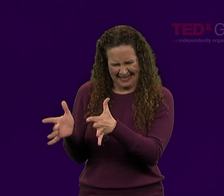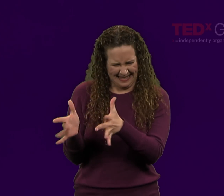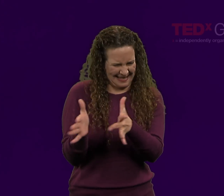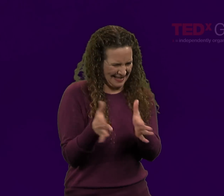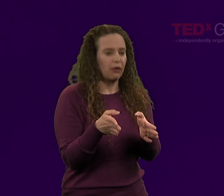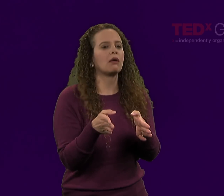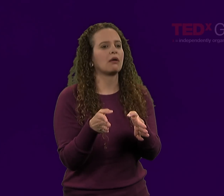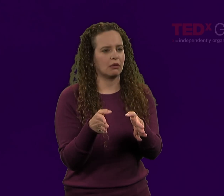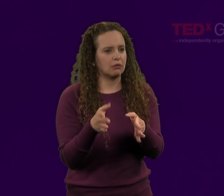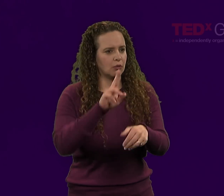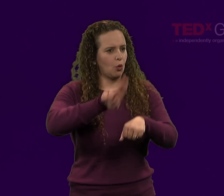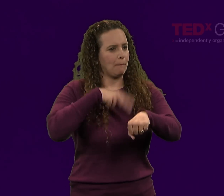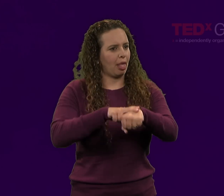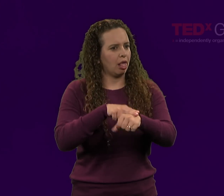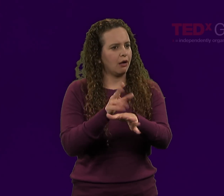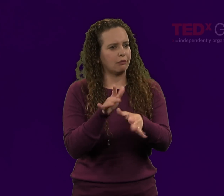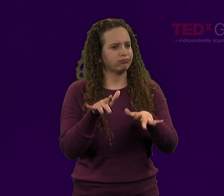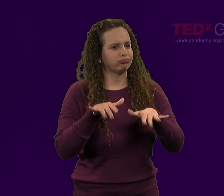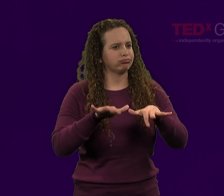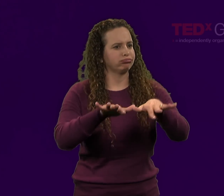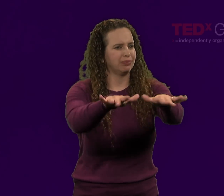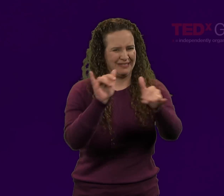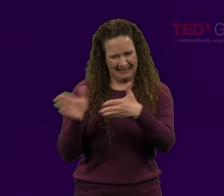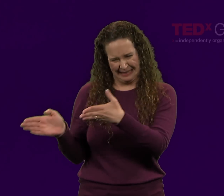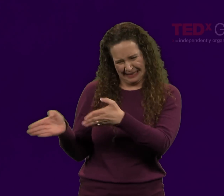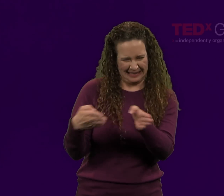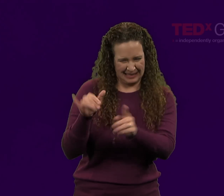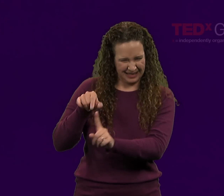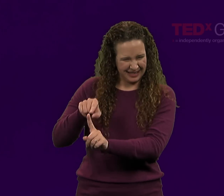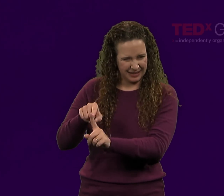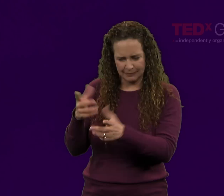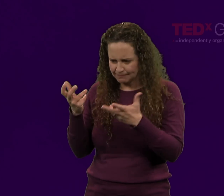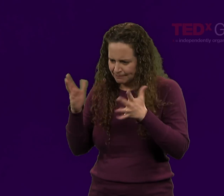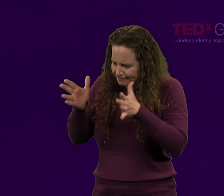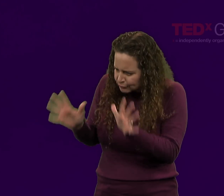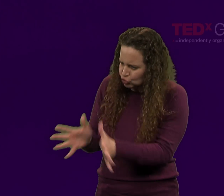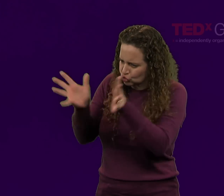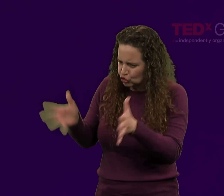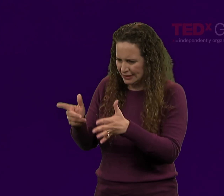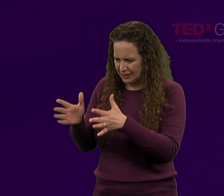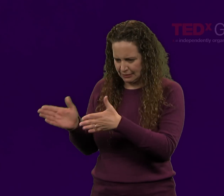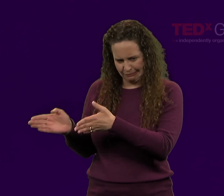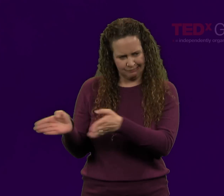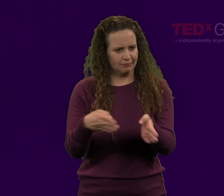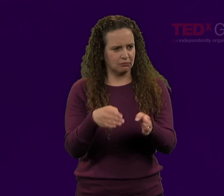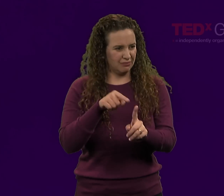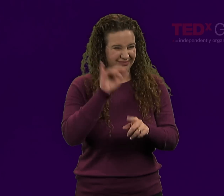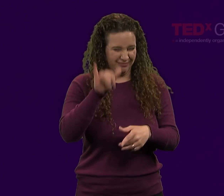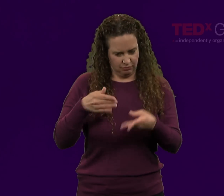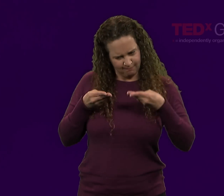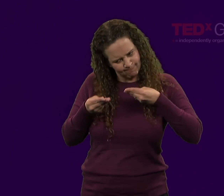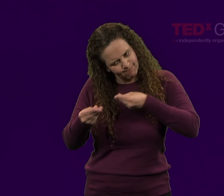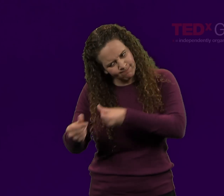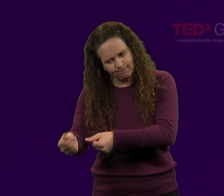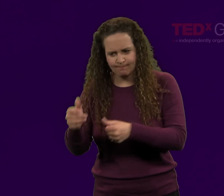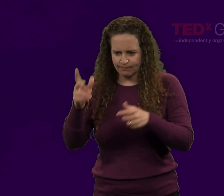so they can be in the line of what is normal, within the range of normalcy. So these funds are being spent to fix individuals,